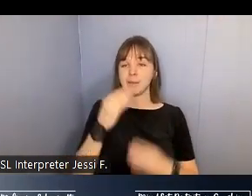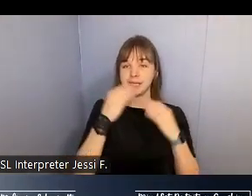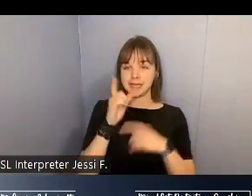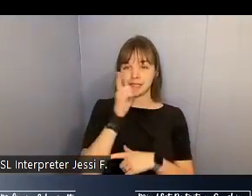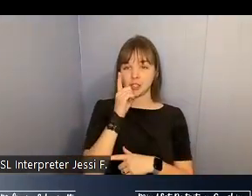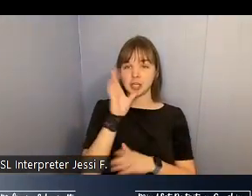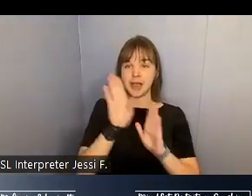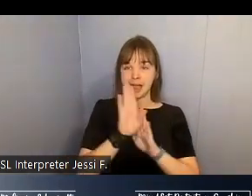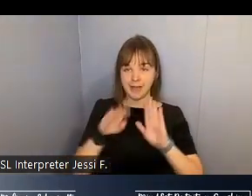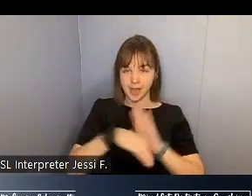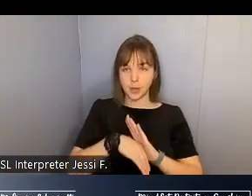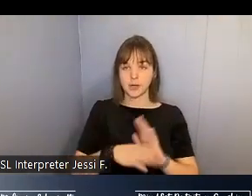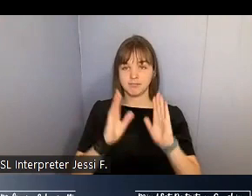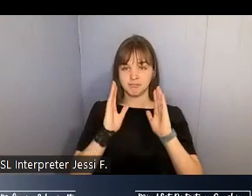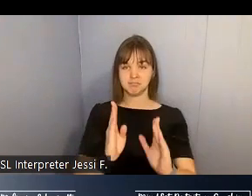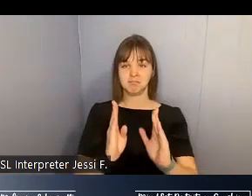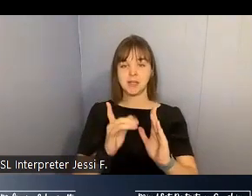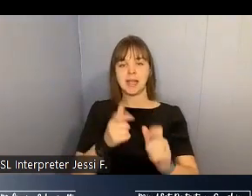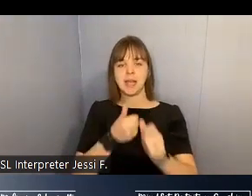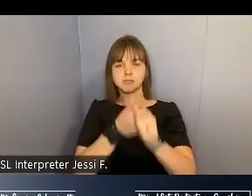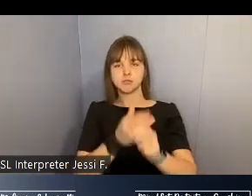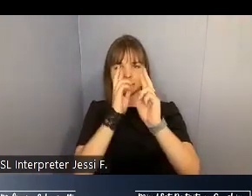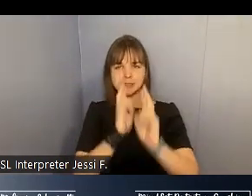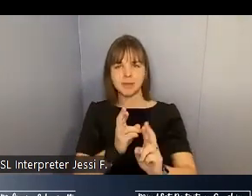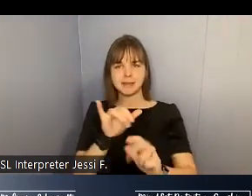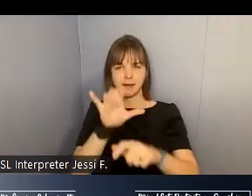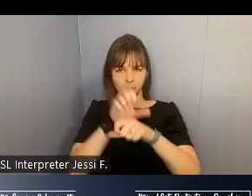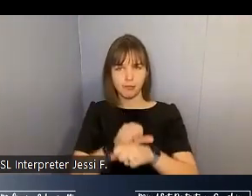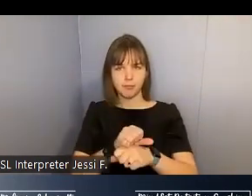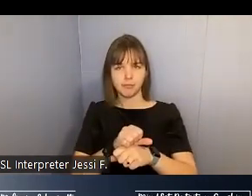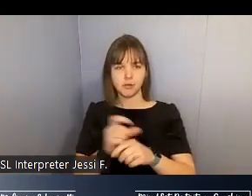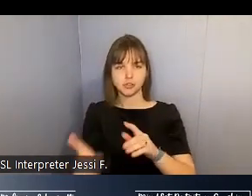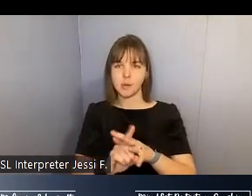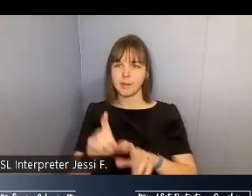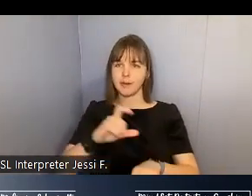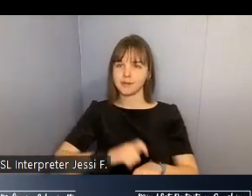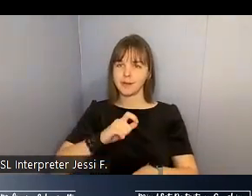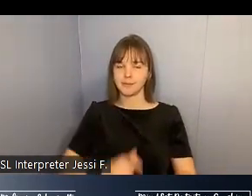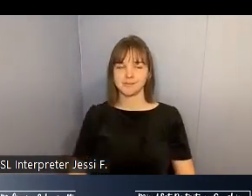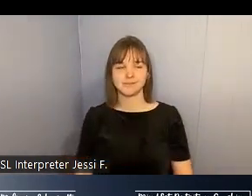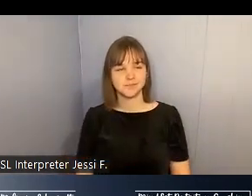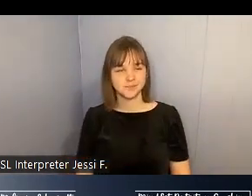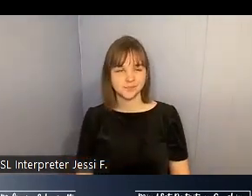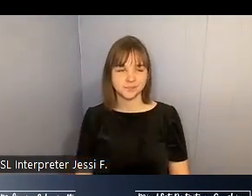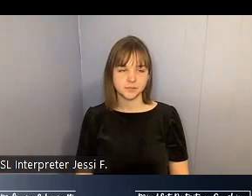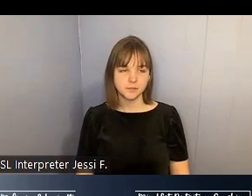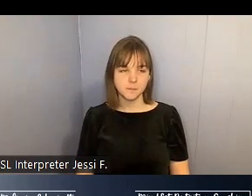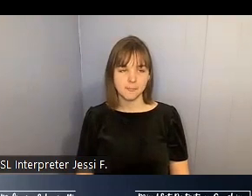all those other appointments. Make sense? All right, strategy 3 is name your non-negotiables.